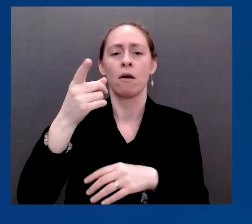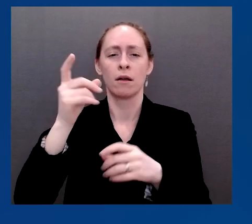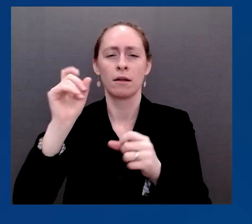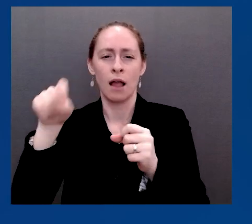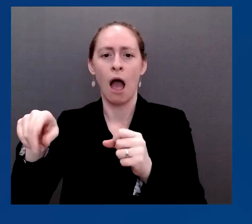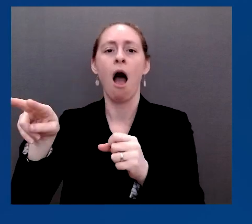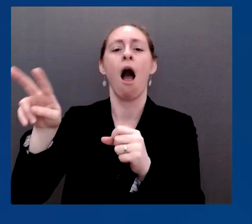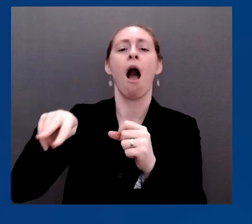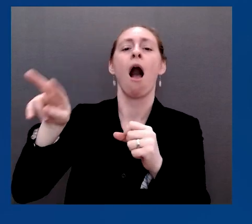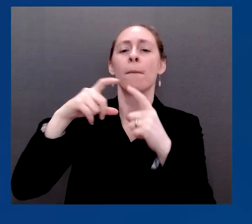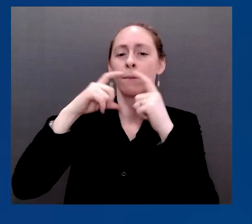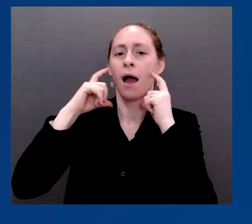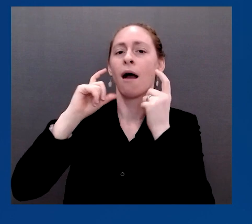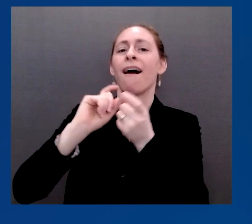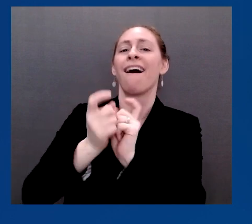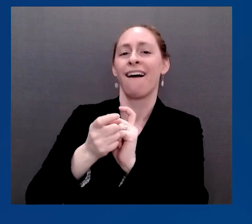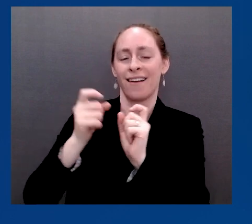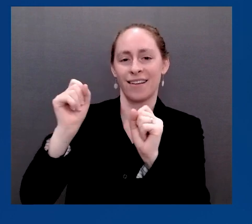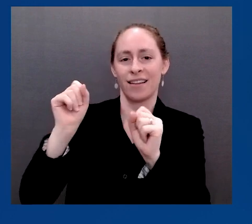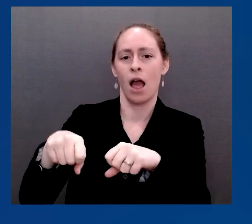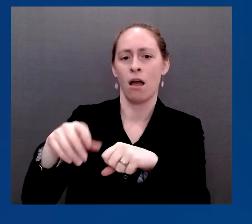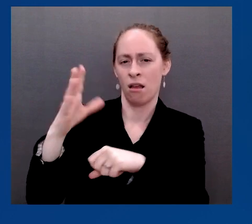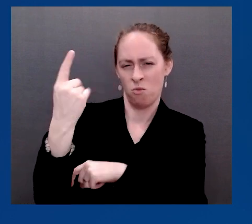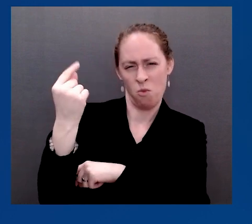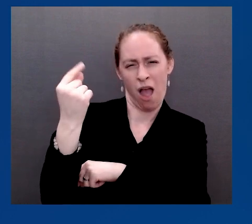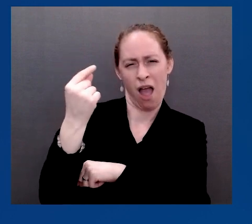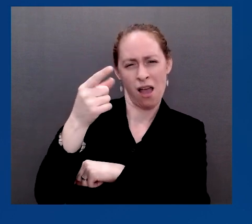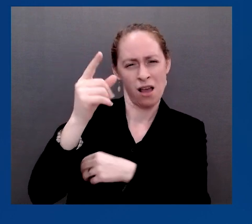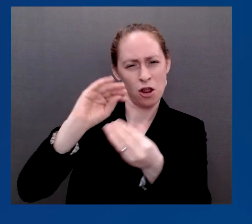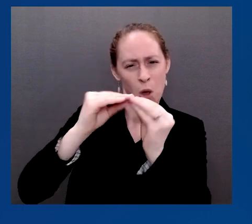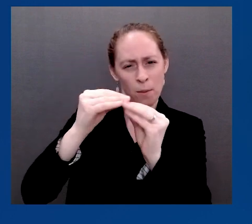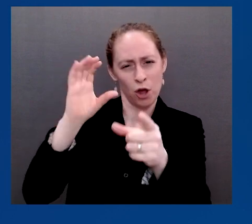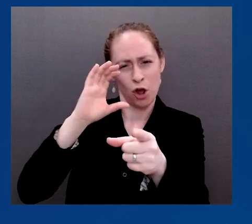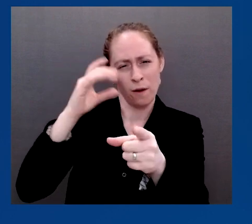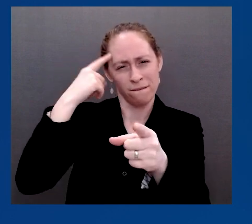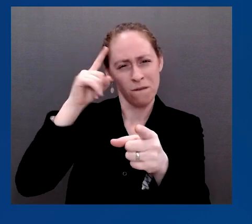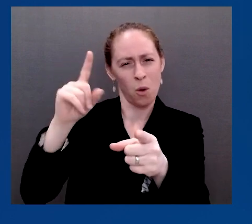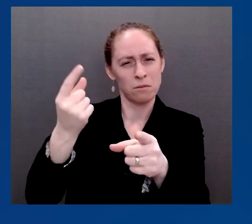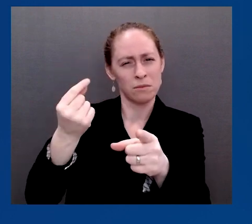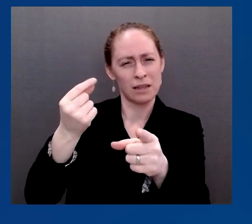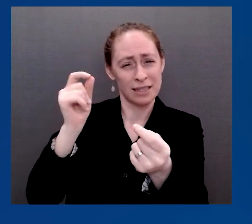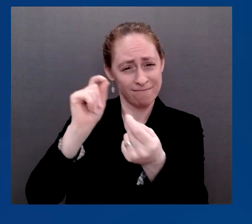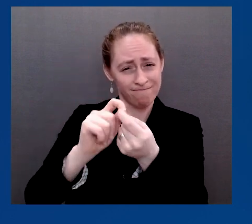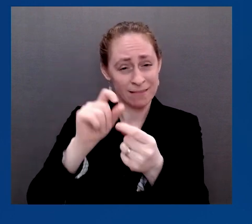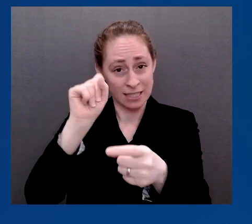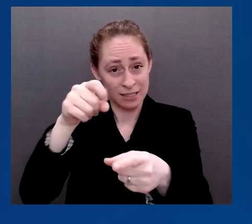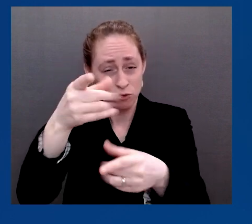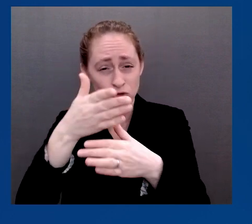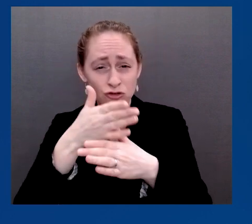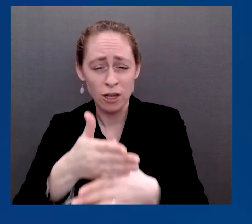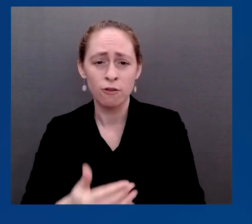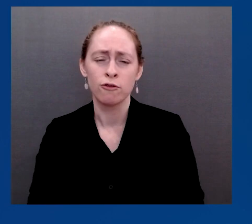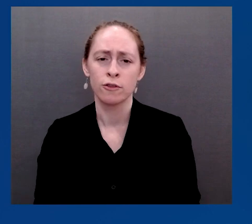Dr. Walensky: Right. So, Cheyenne, we -- you know, in part of our review of the surveillance, we look at wastewater, we look at cases,